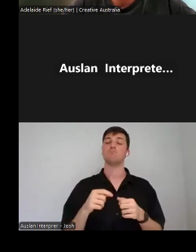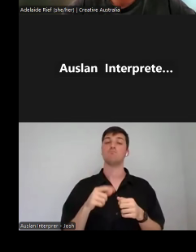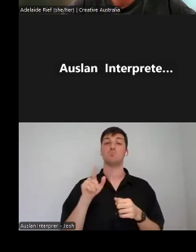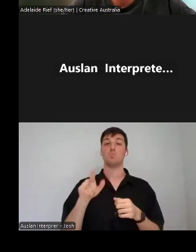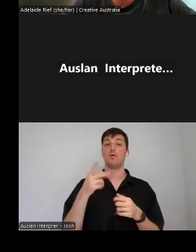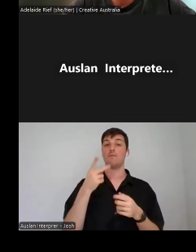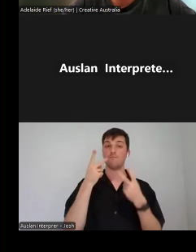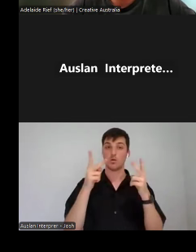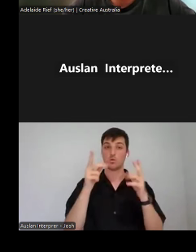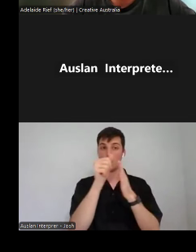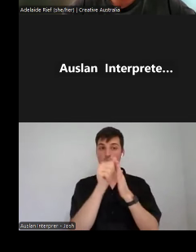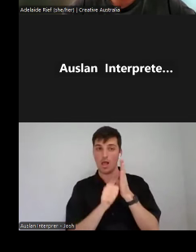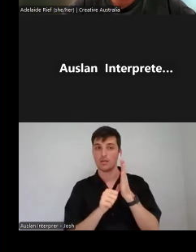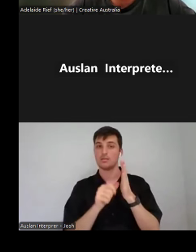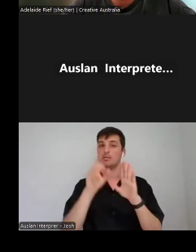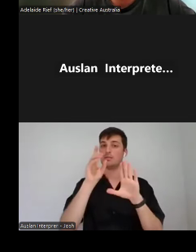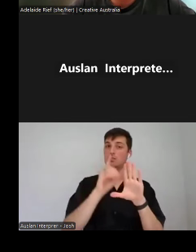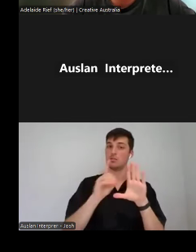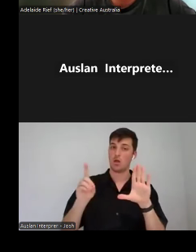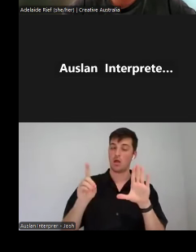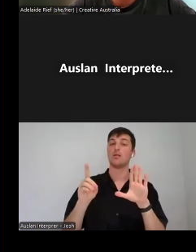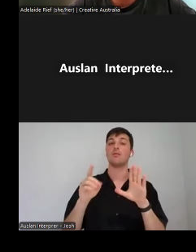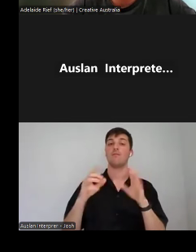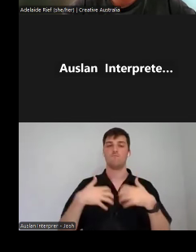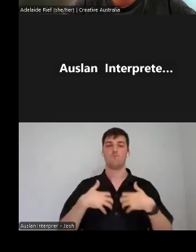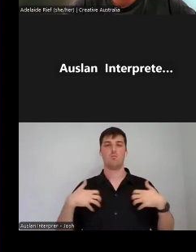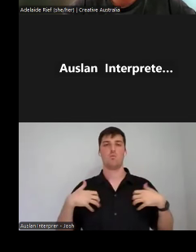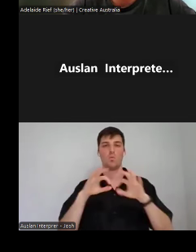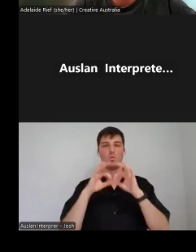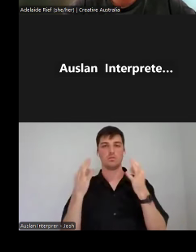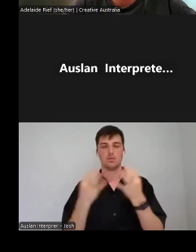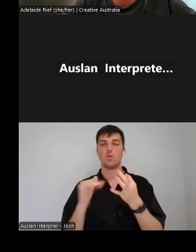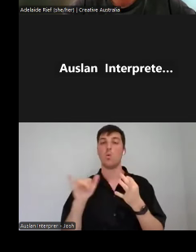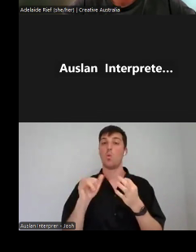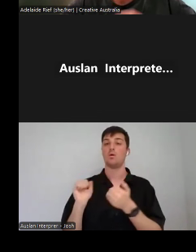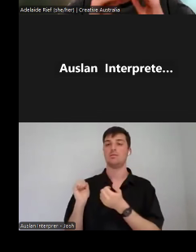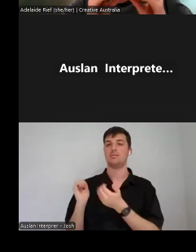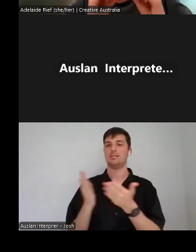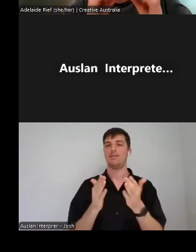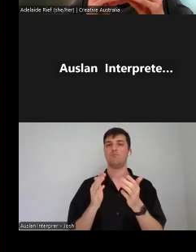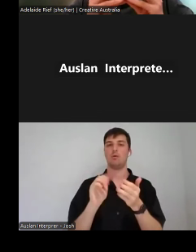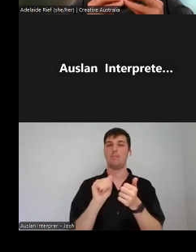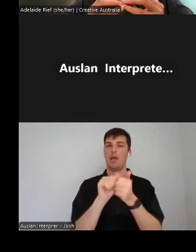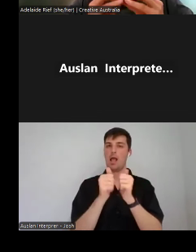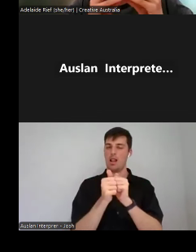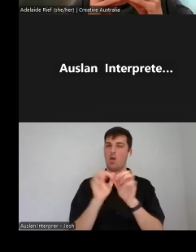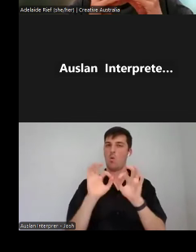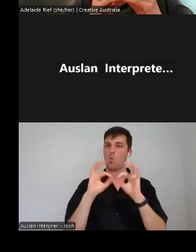design framework organisation; or a delivery partner organisation. And very specifically,